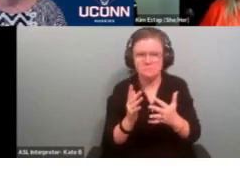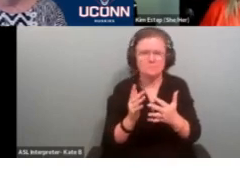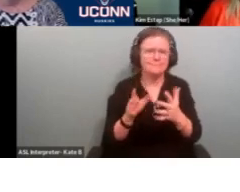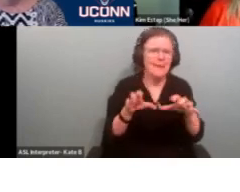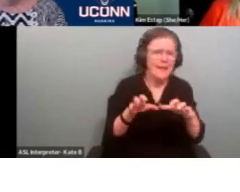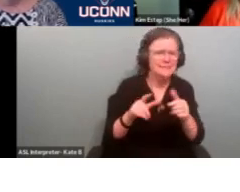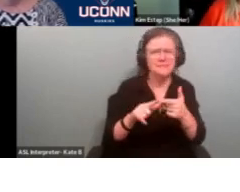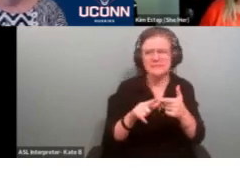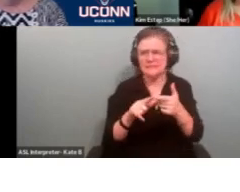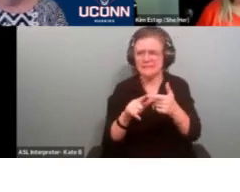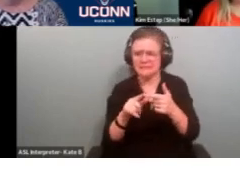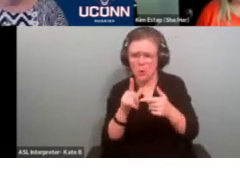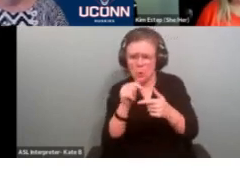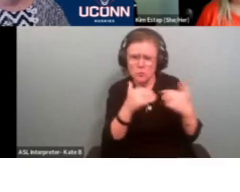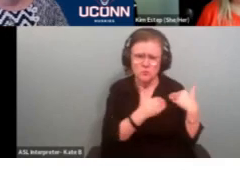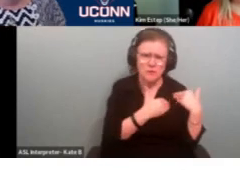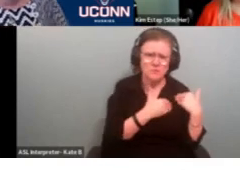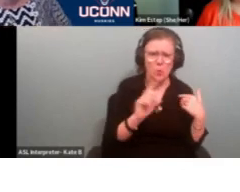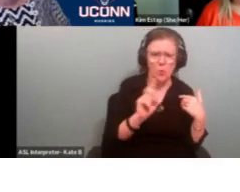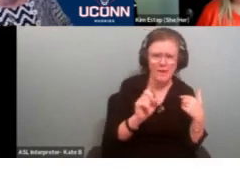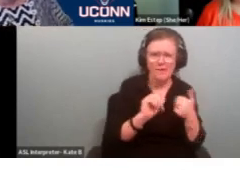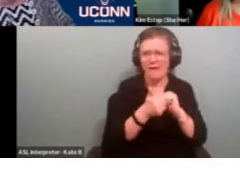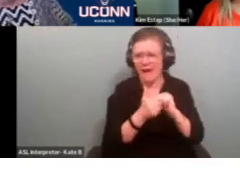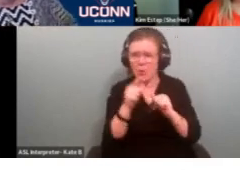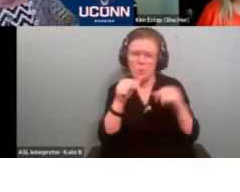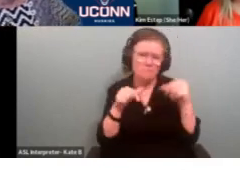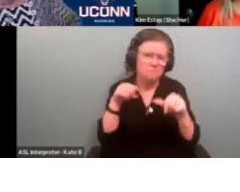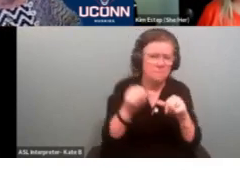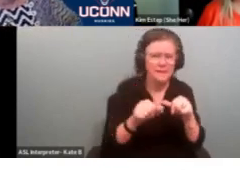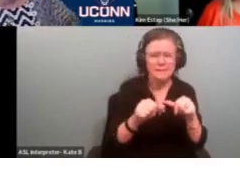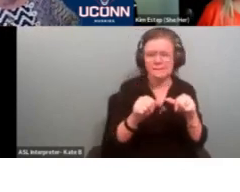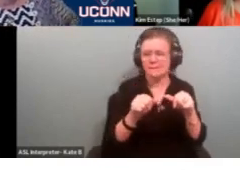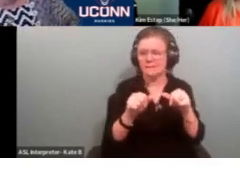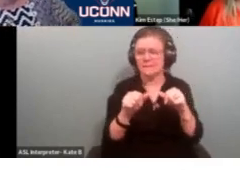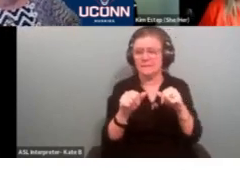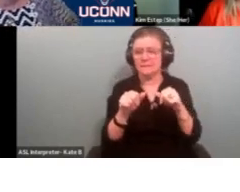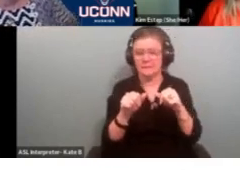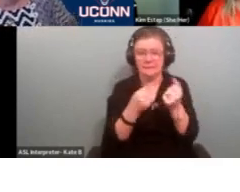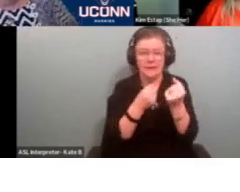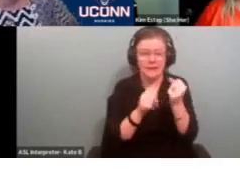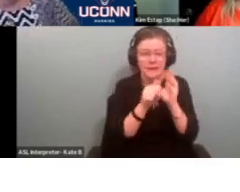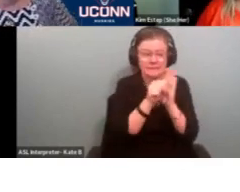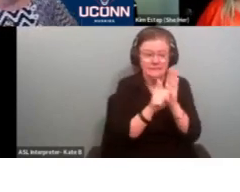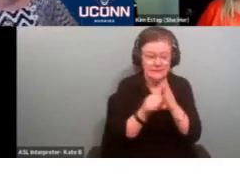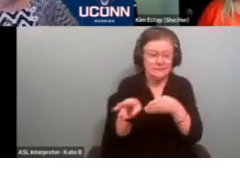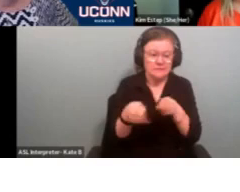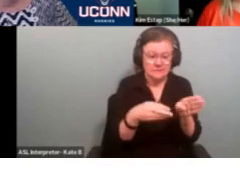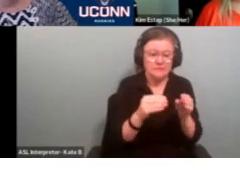roles defined and, you know, really trying to support states who were moving into that